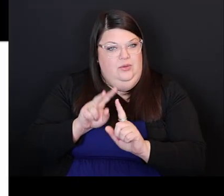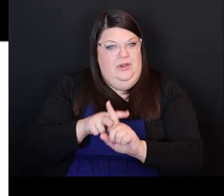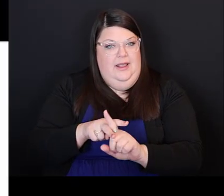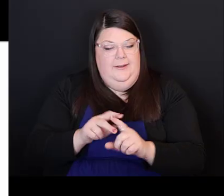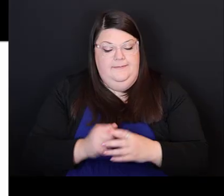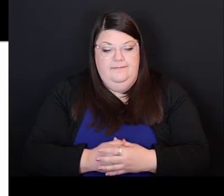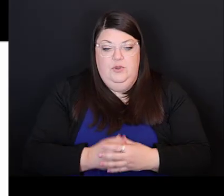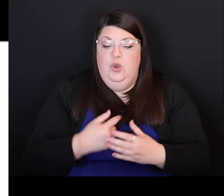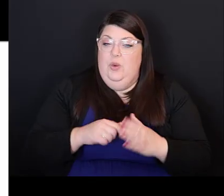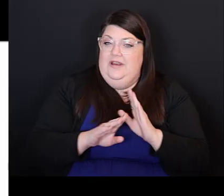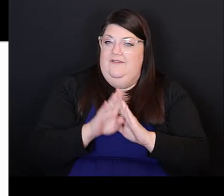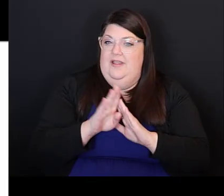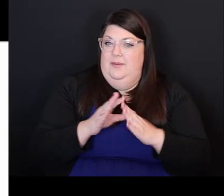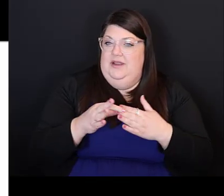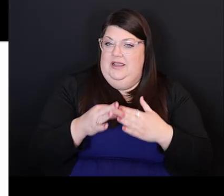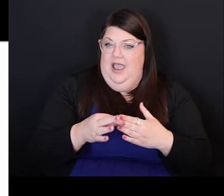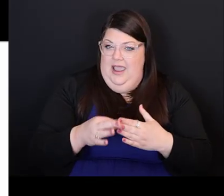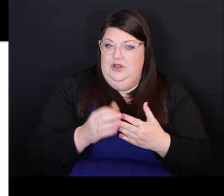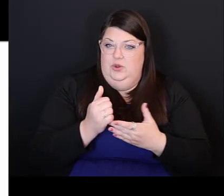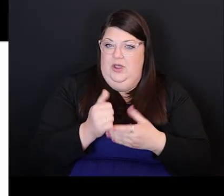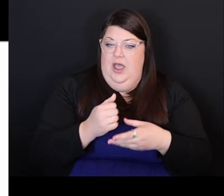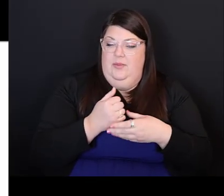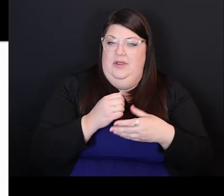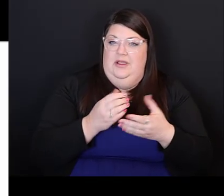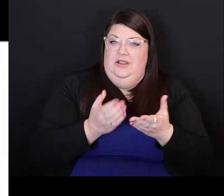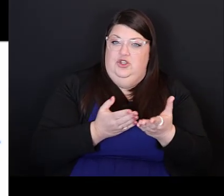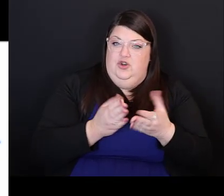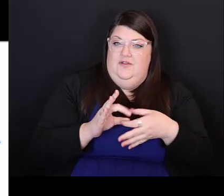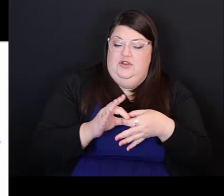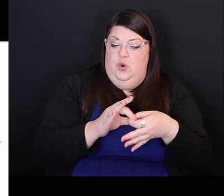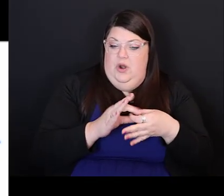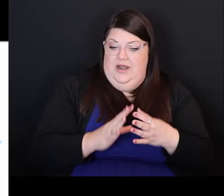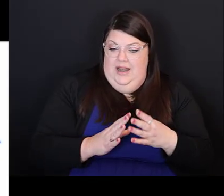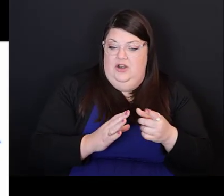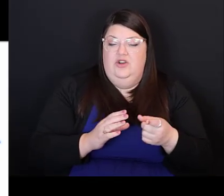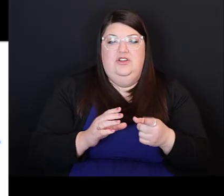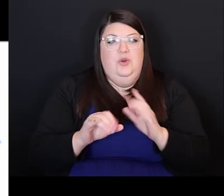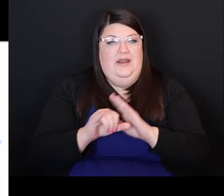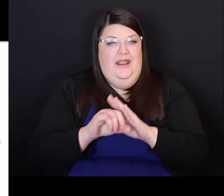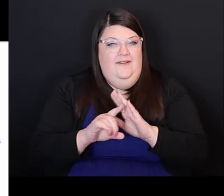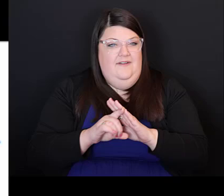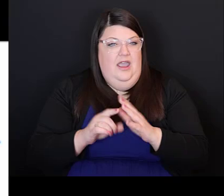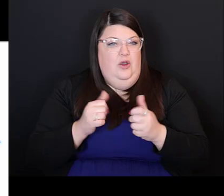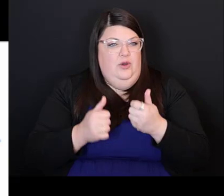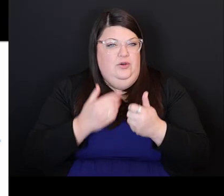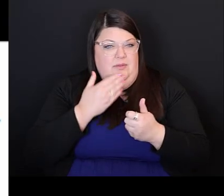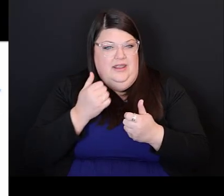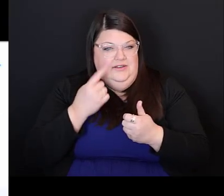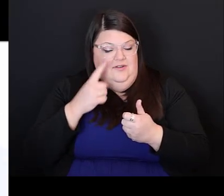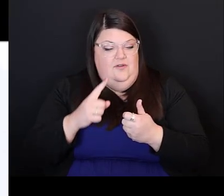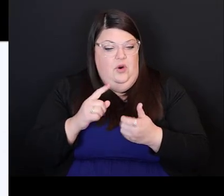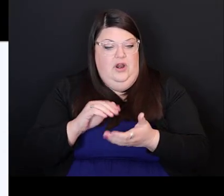We developed a guide to help service coordinators in identifying smart home technology for their waiver participants.